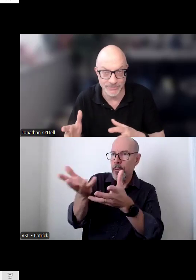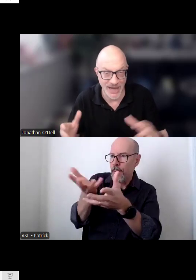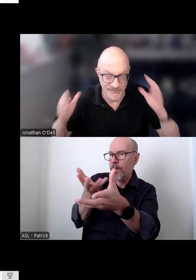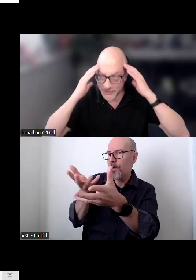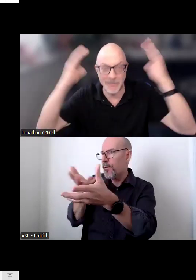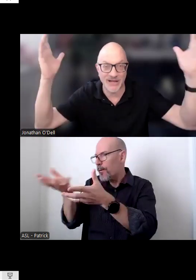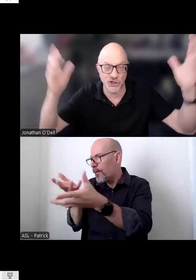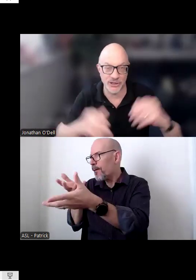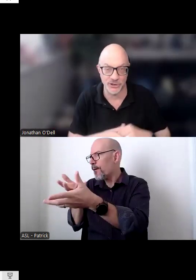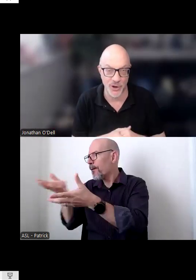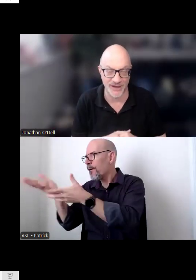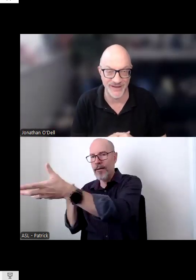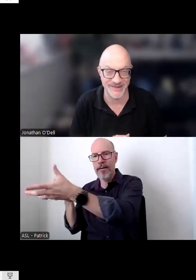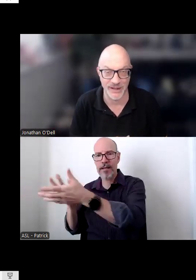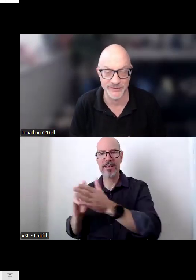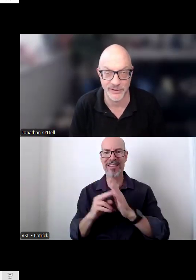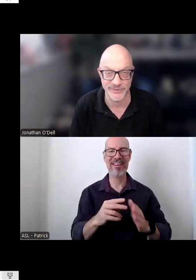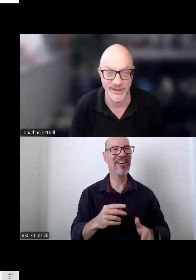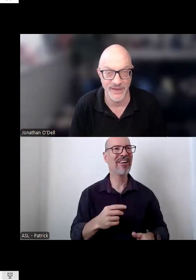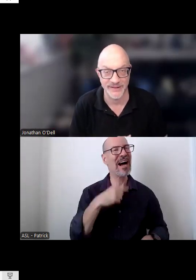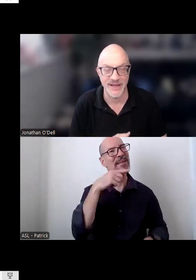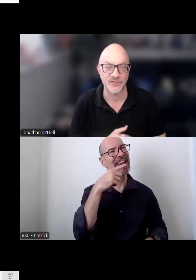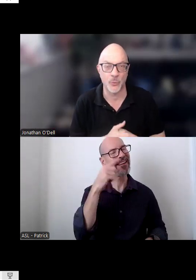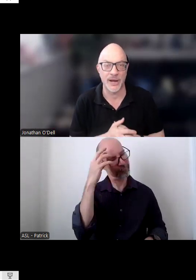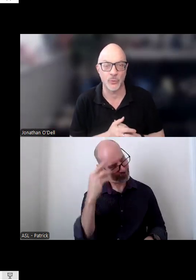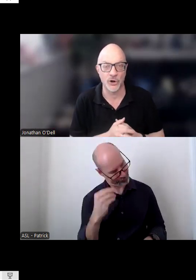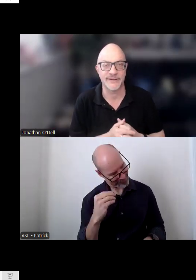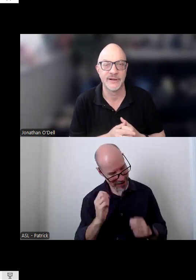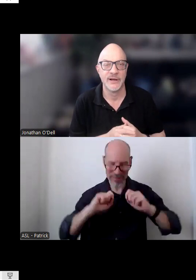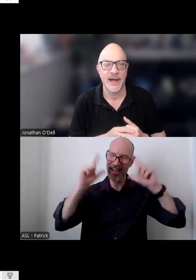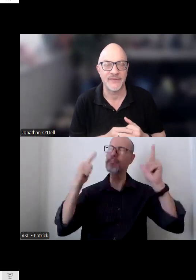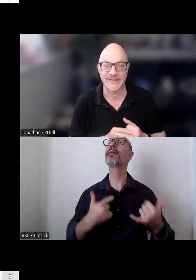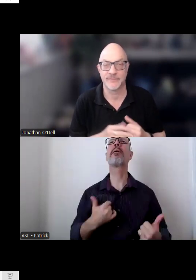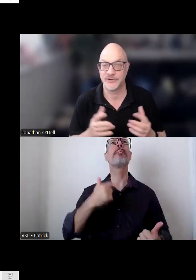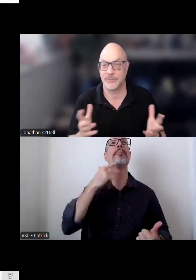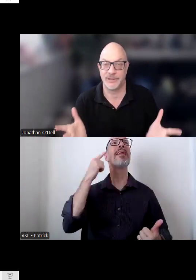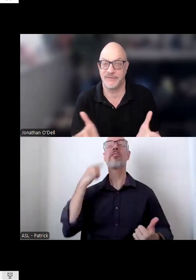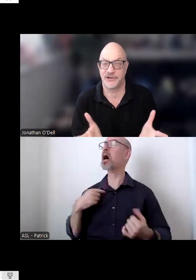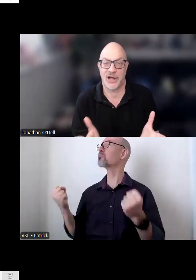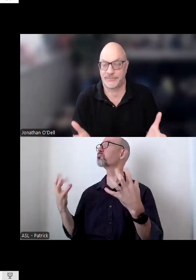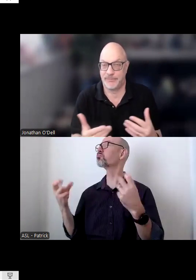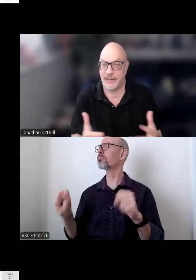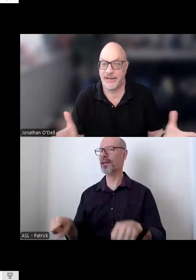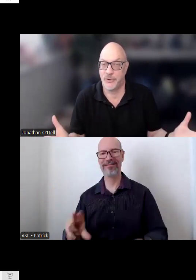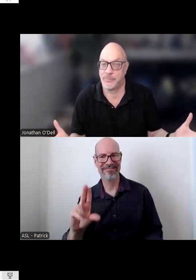It is not like you go to sleep hearing, wake up deaf, and magically you have ASL skills.